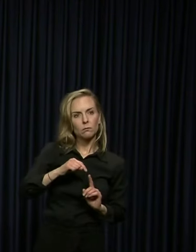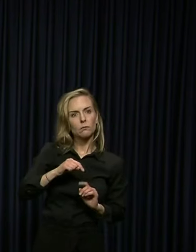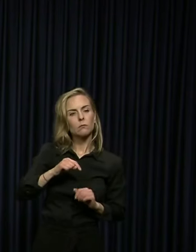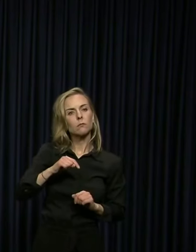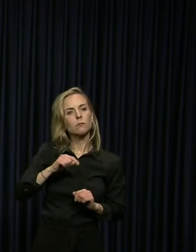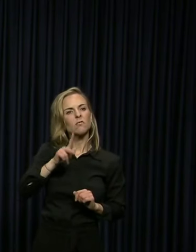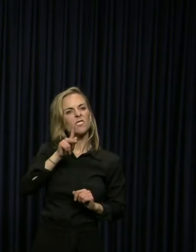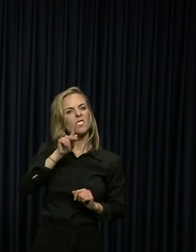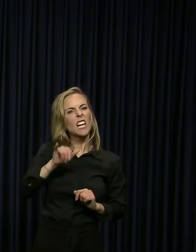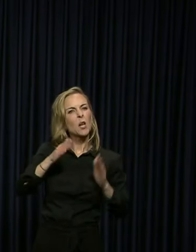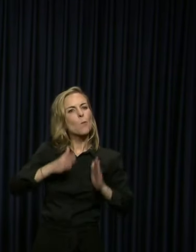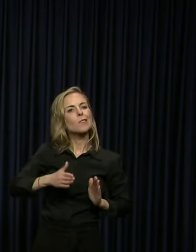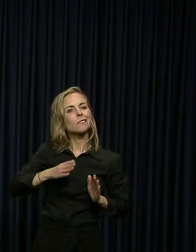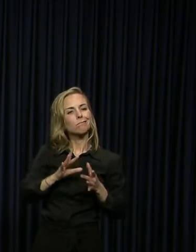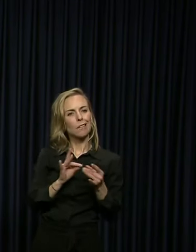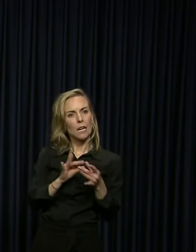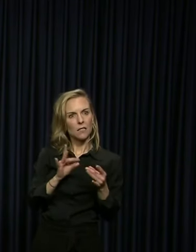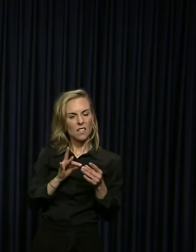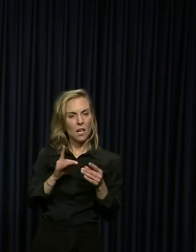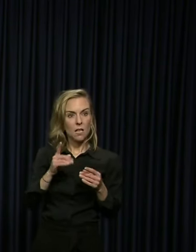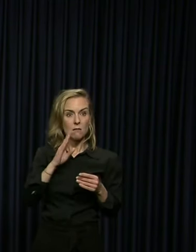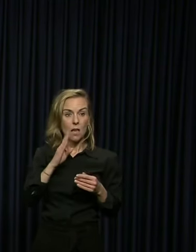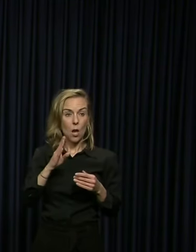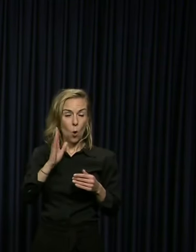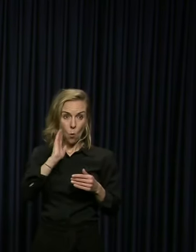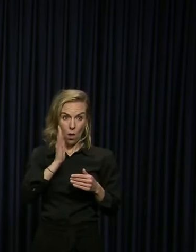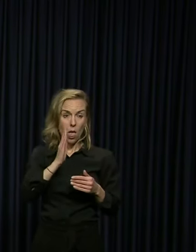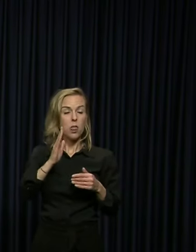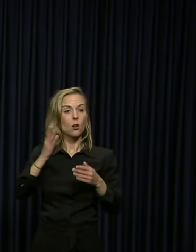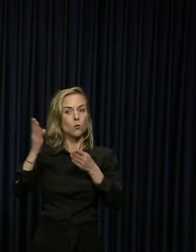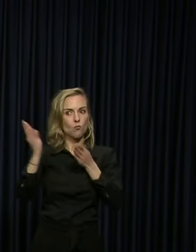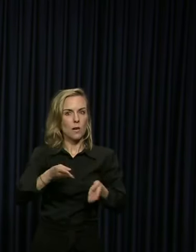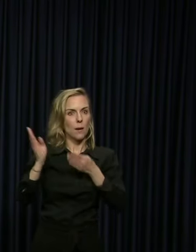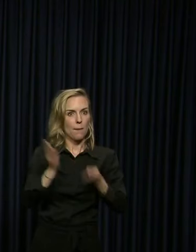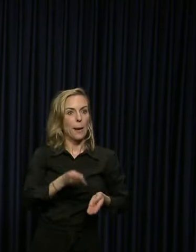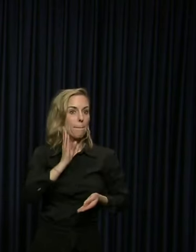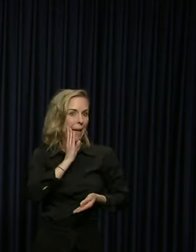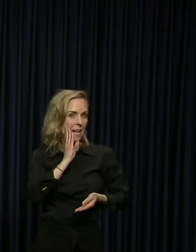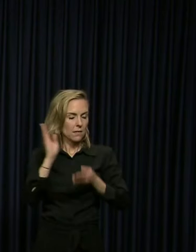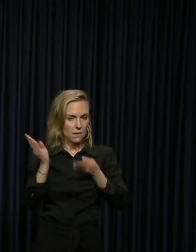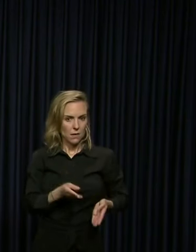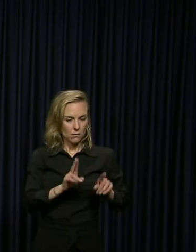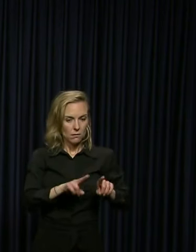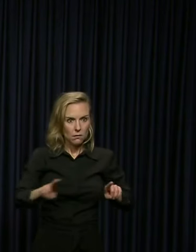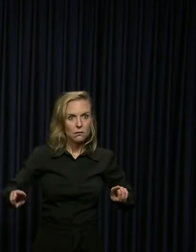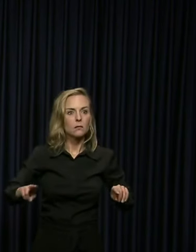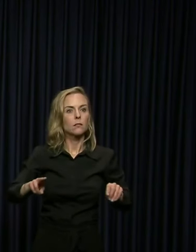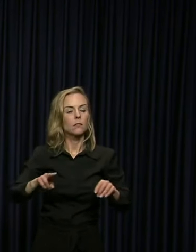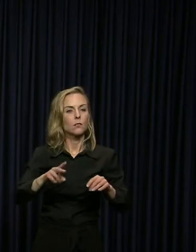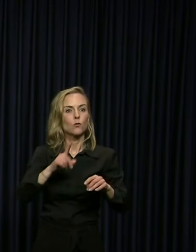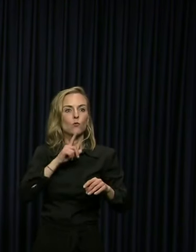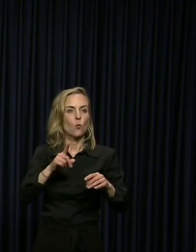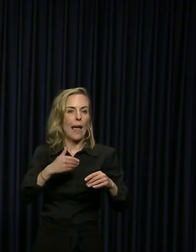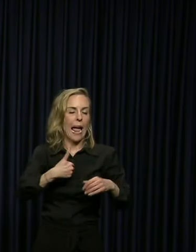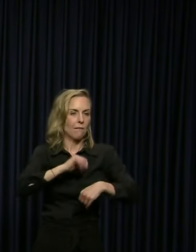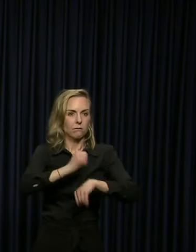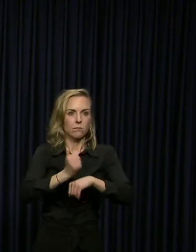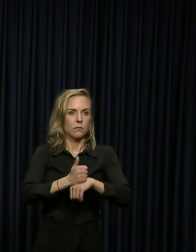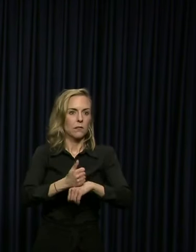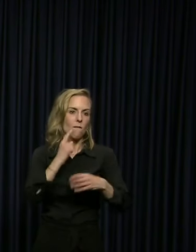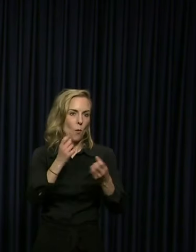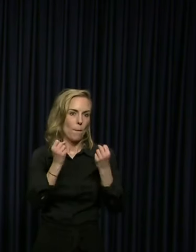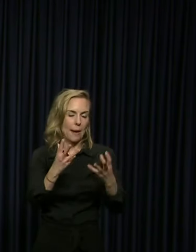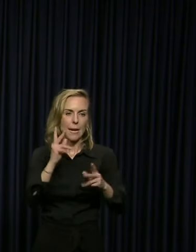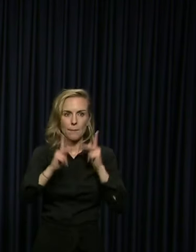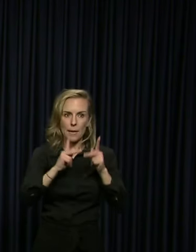[NON-AUDIBLE QUESTION]